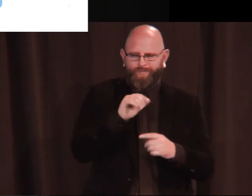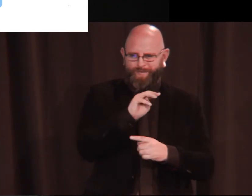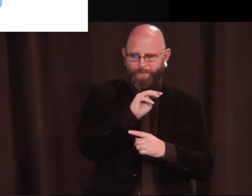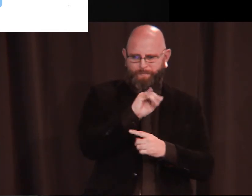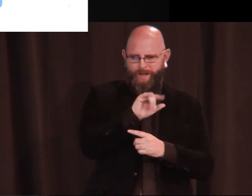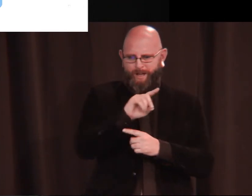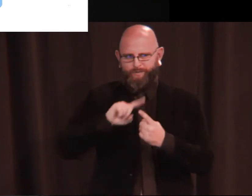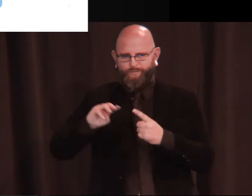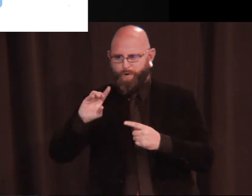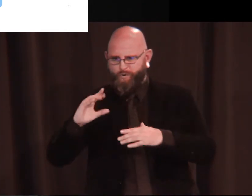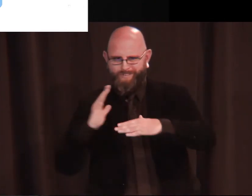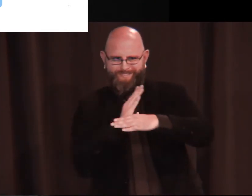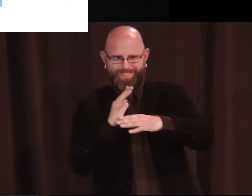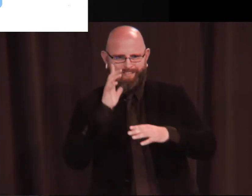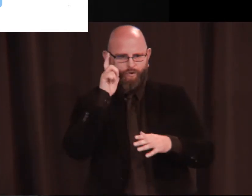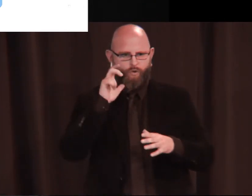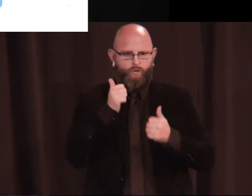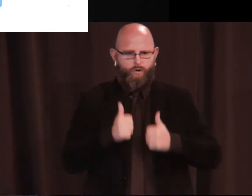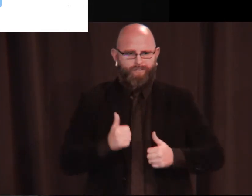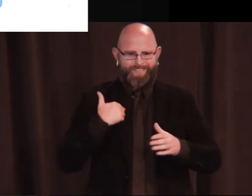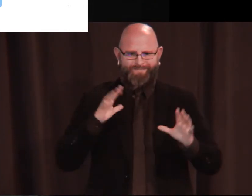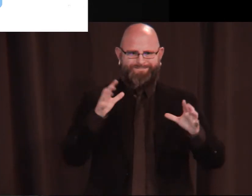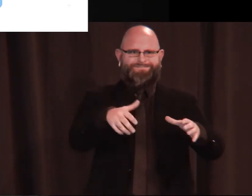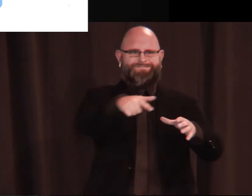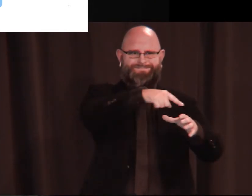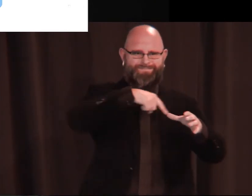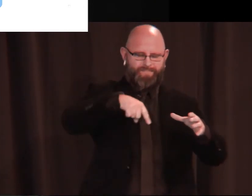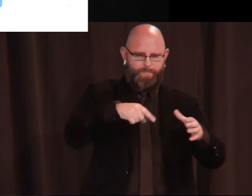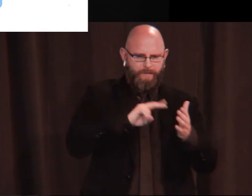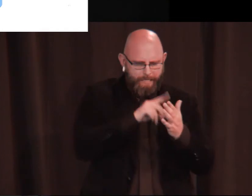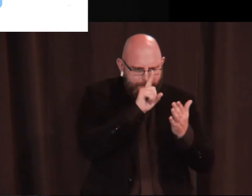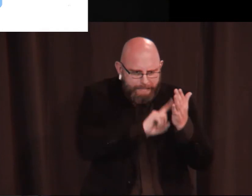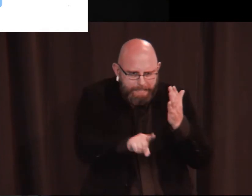should we even do anything for these kids? Should these kids even have hearing aids?